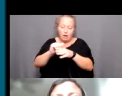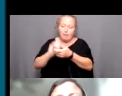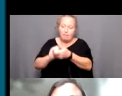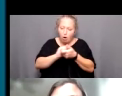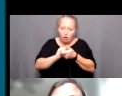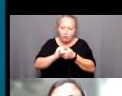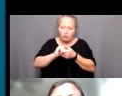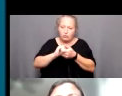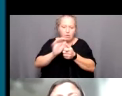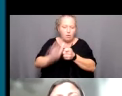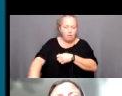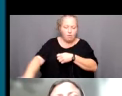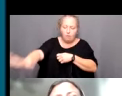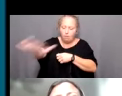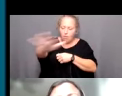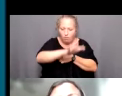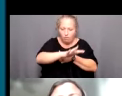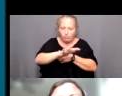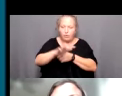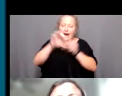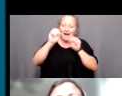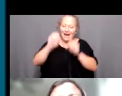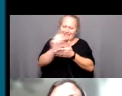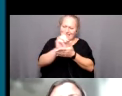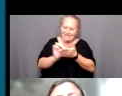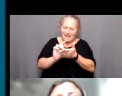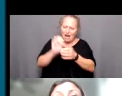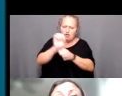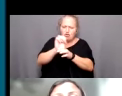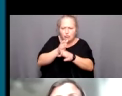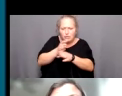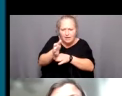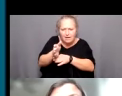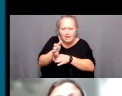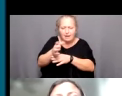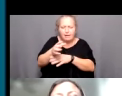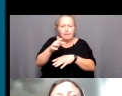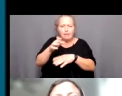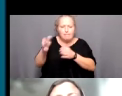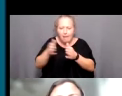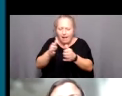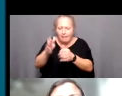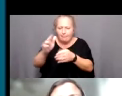table to be able to design career pathways, training support services